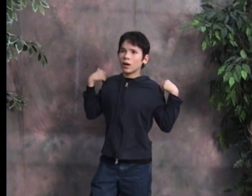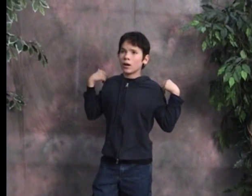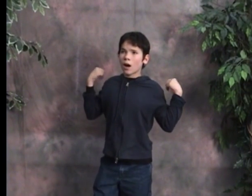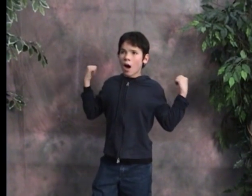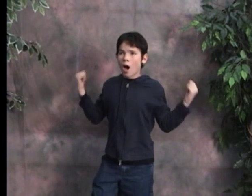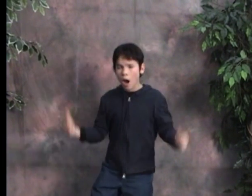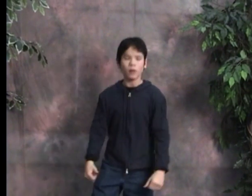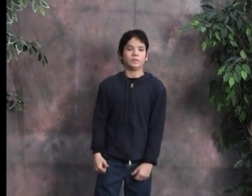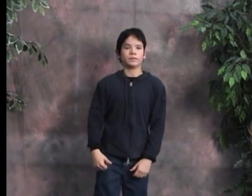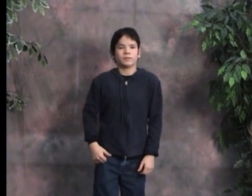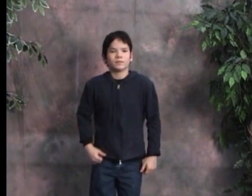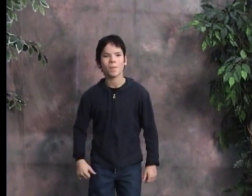Ohh get it more